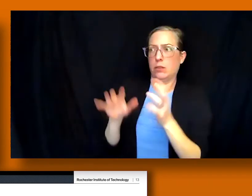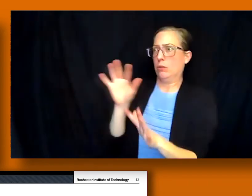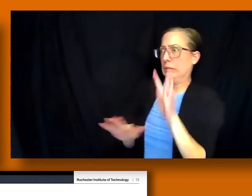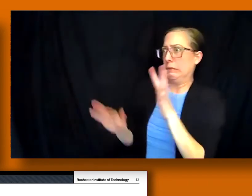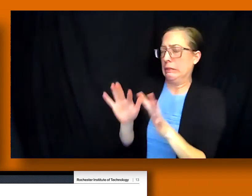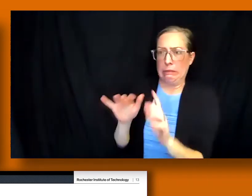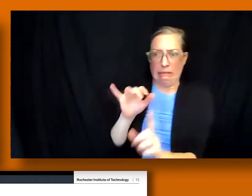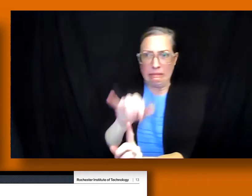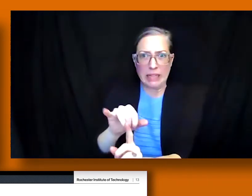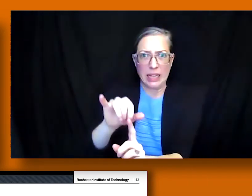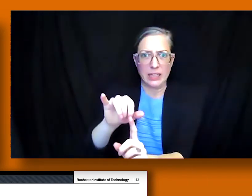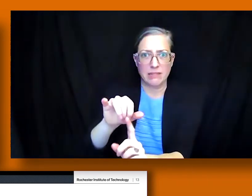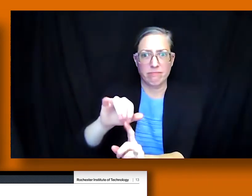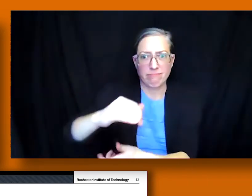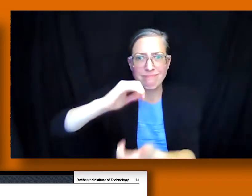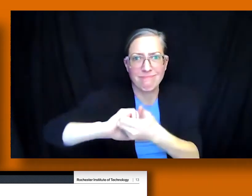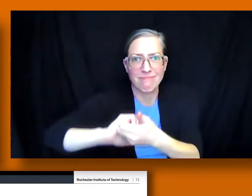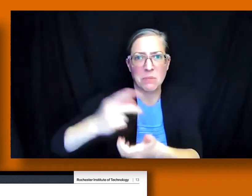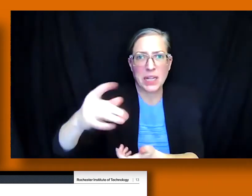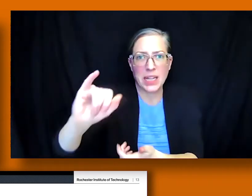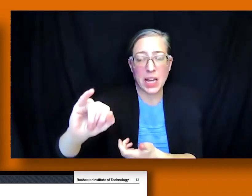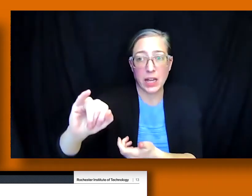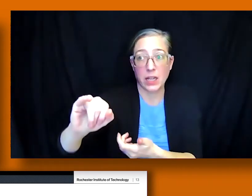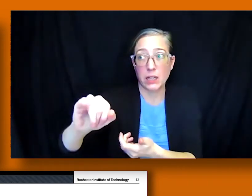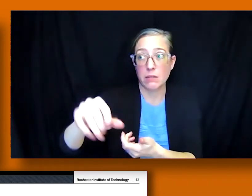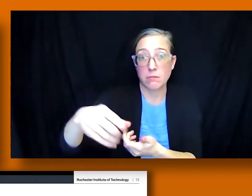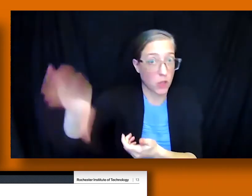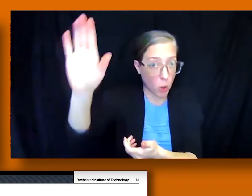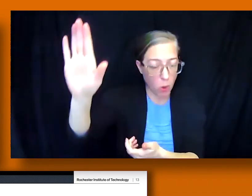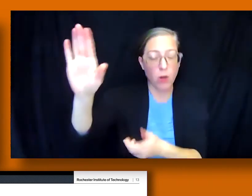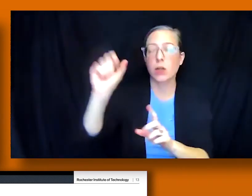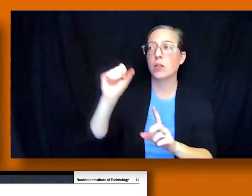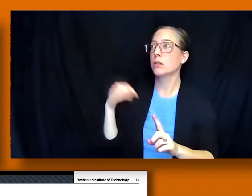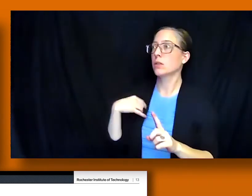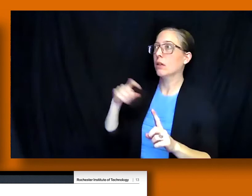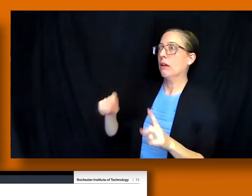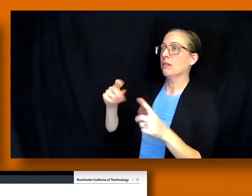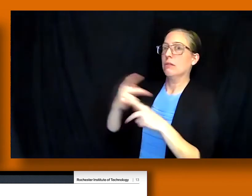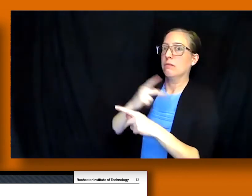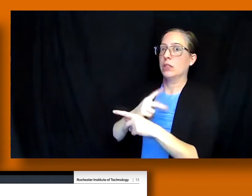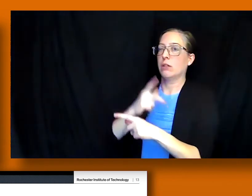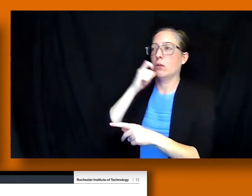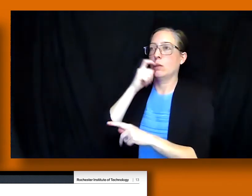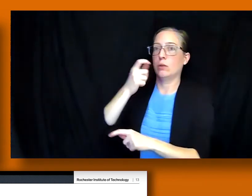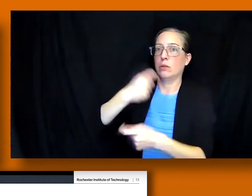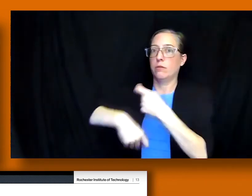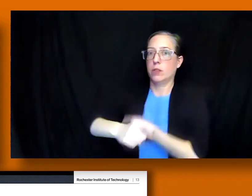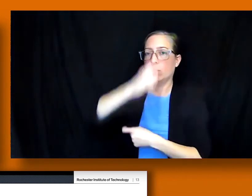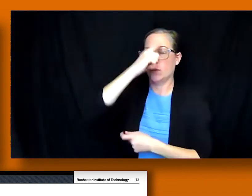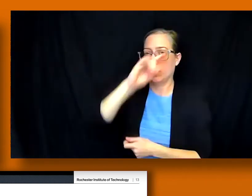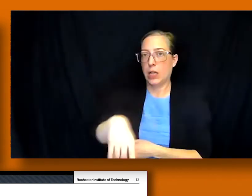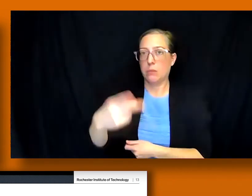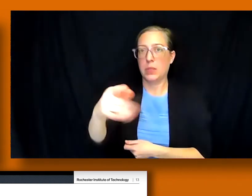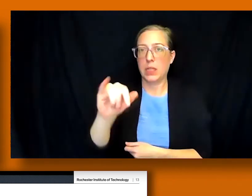Um...so planning ahead is definitely a good idea.